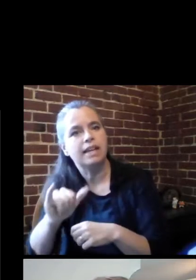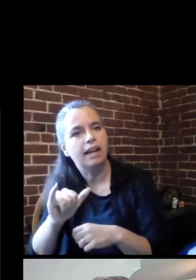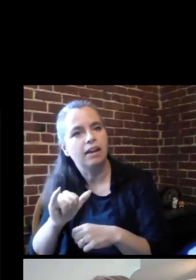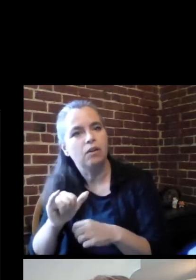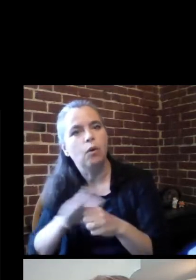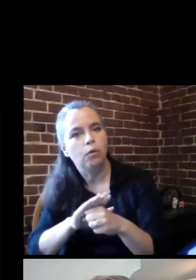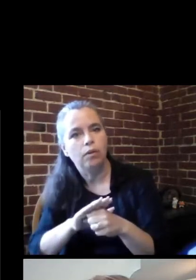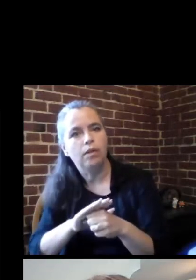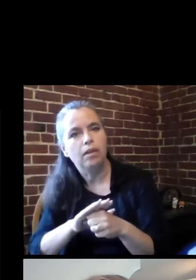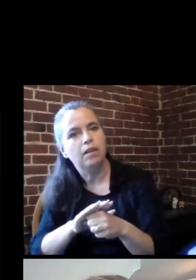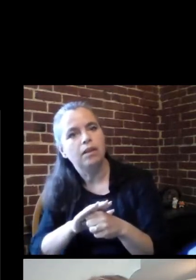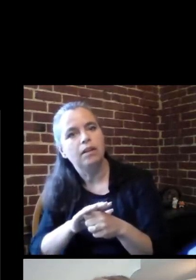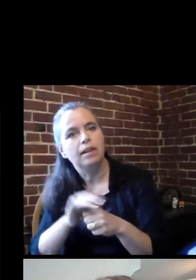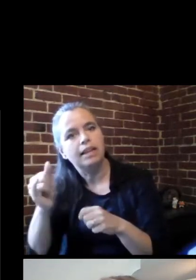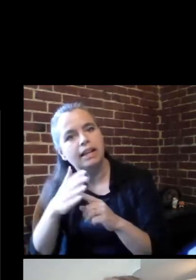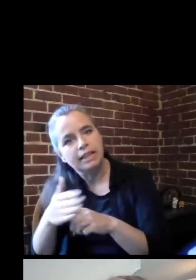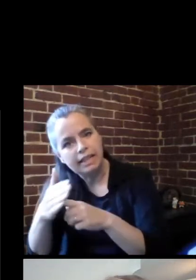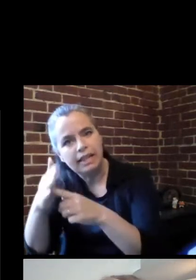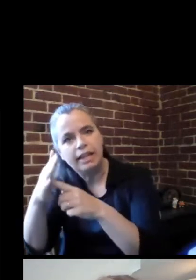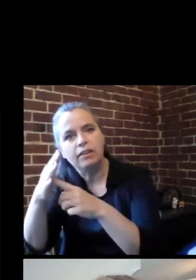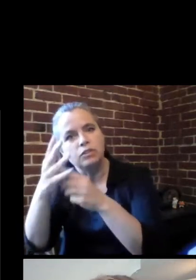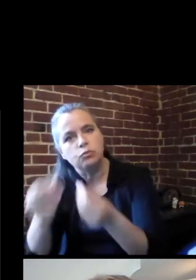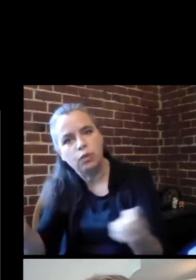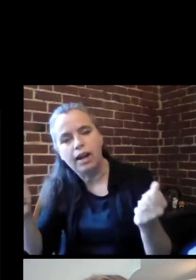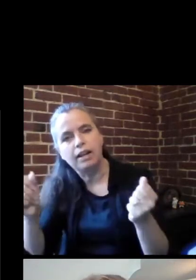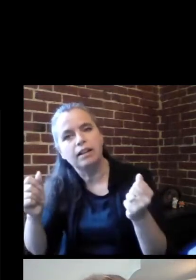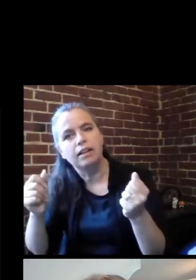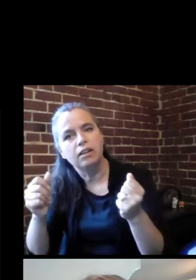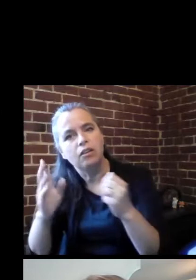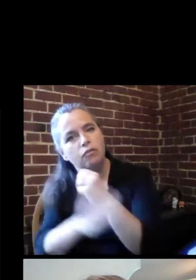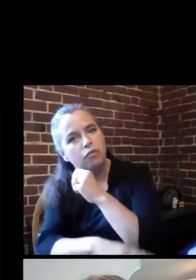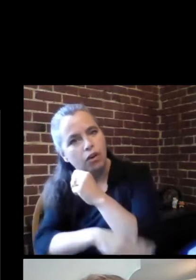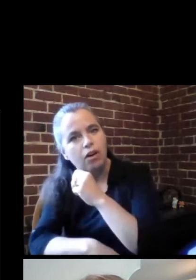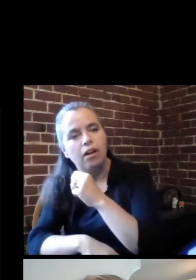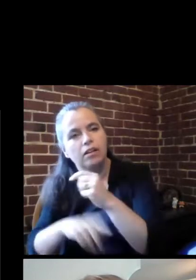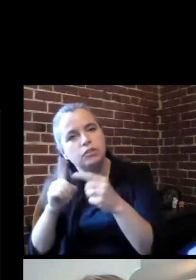you know, the leaves that rot in the fall, and into the spring on your yard. Those seeds are going to go away.